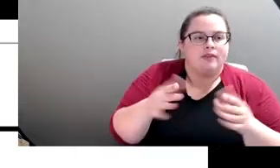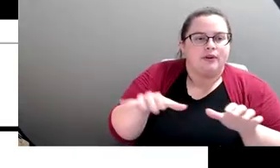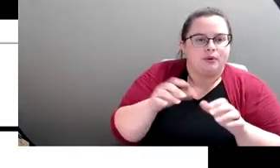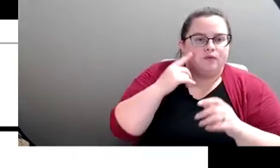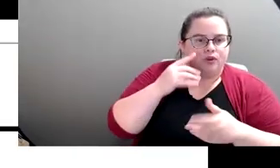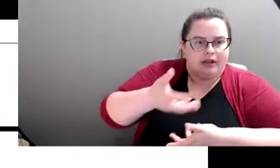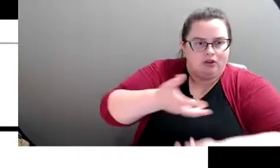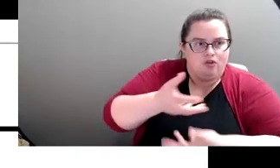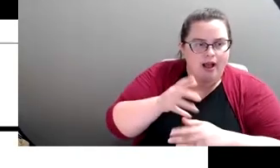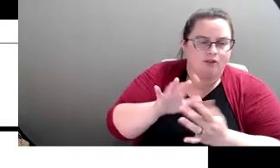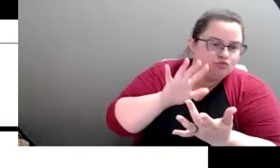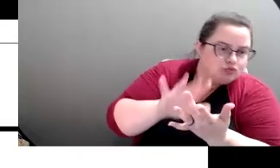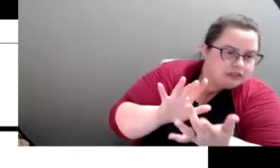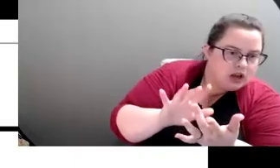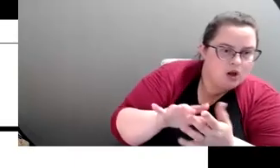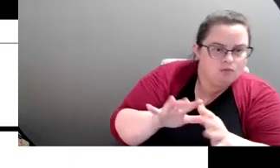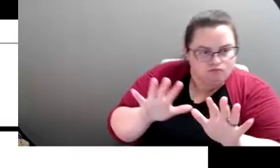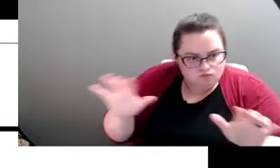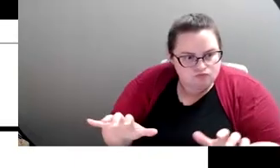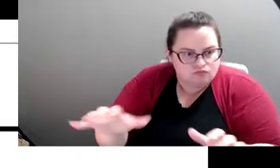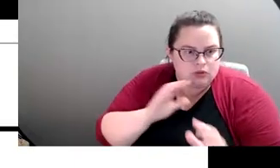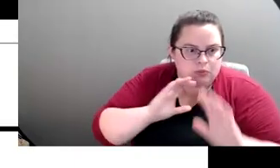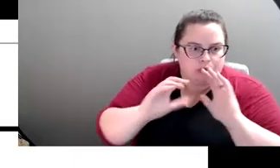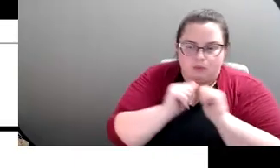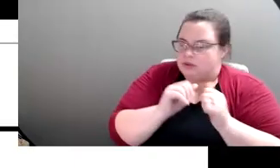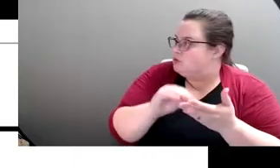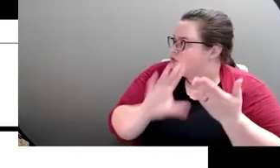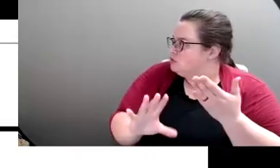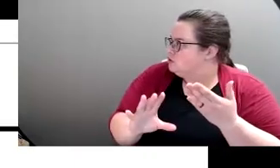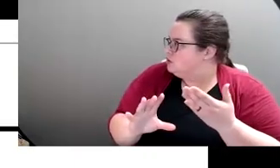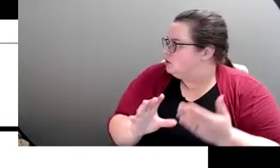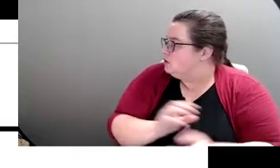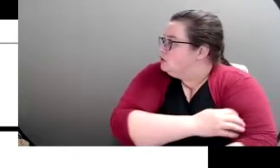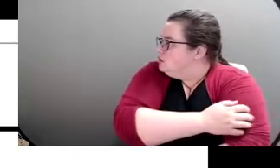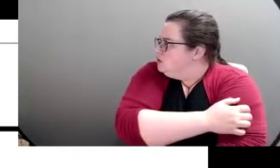reach out proactively to their students to communicate, or some kind of a tip